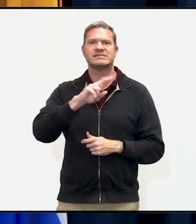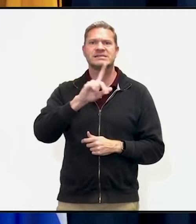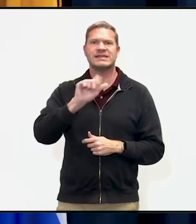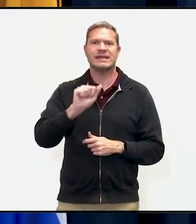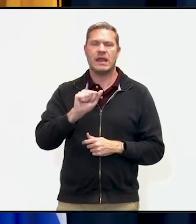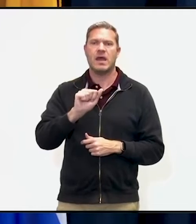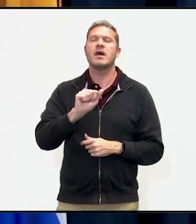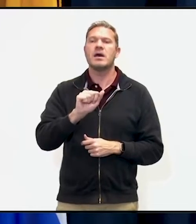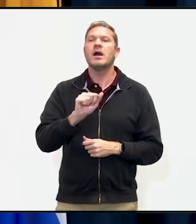Yes thank you.